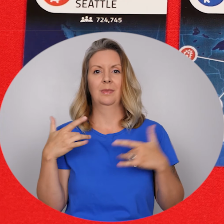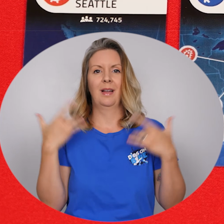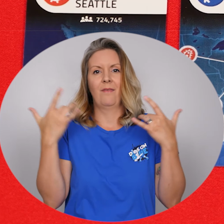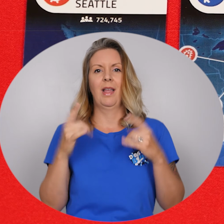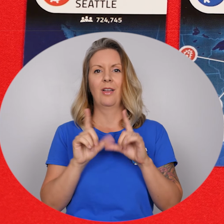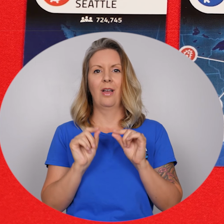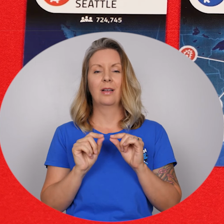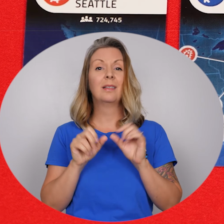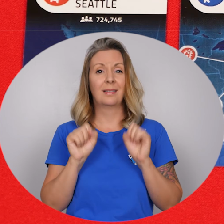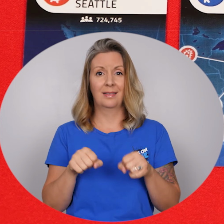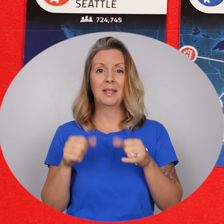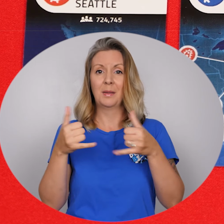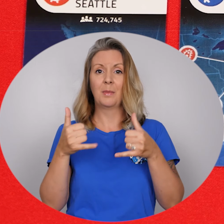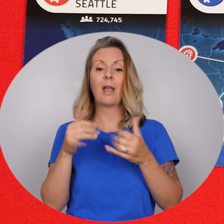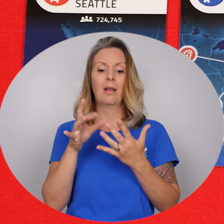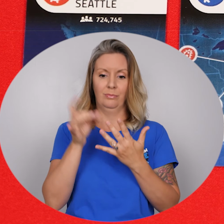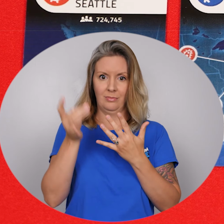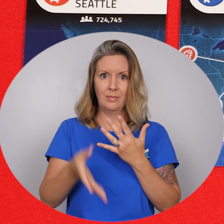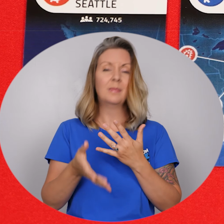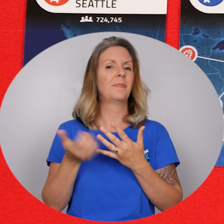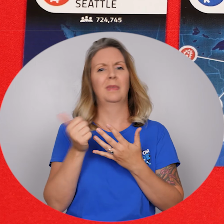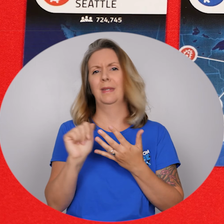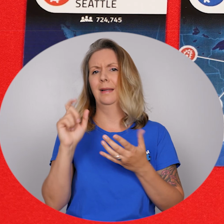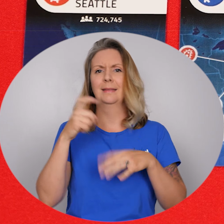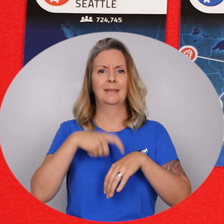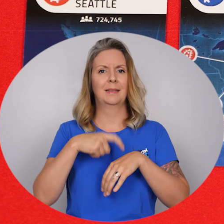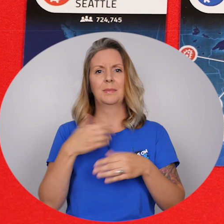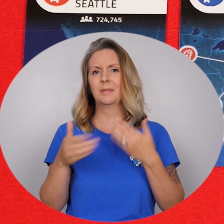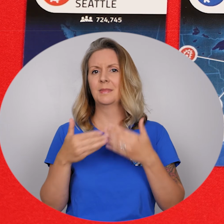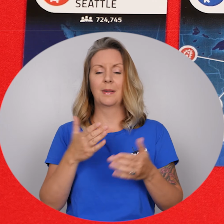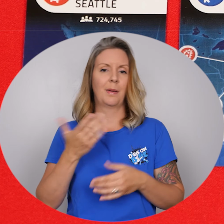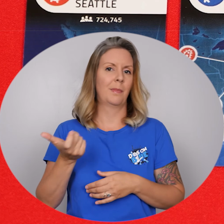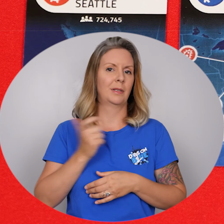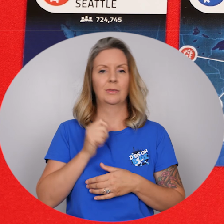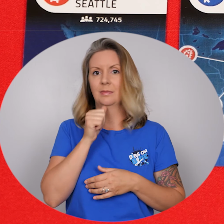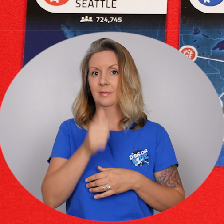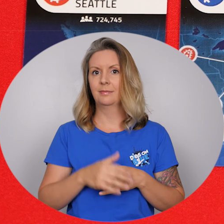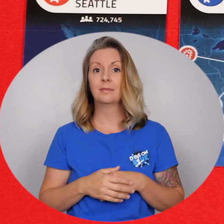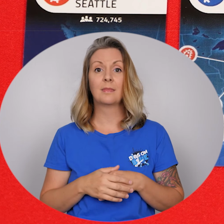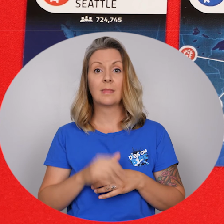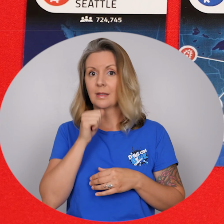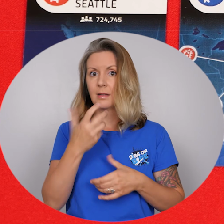events. You can play these at any time, even if it is not your turn, and they do not count